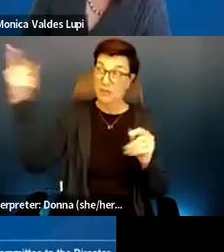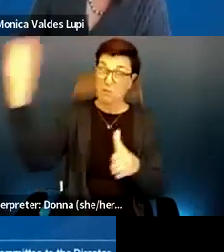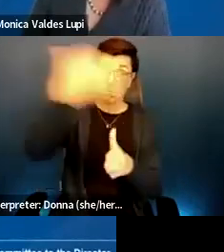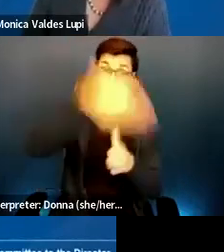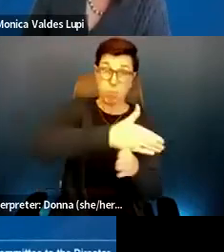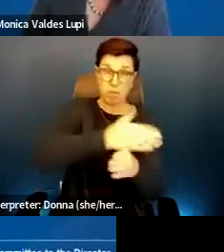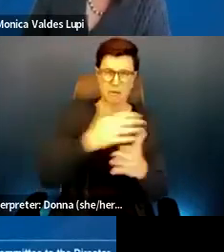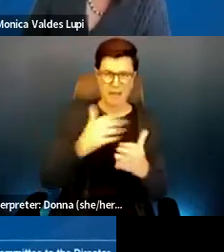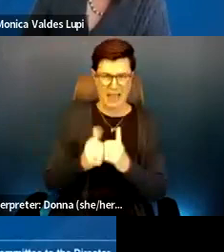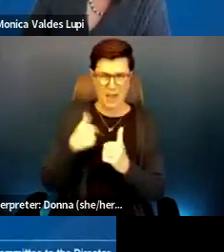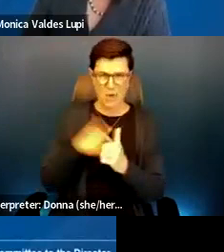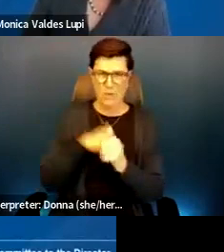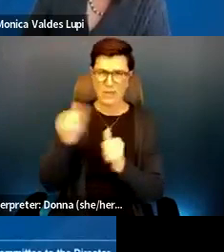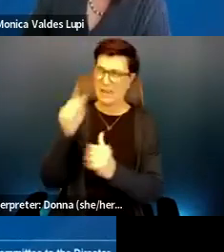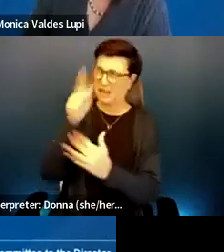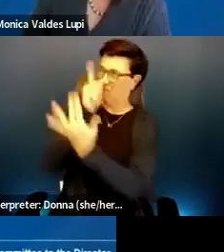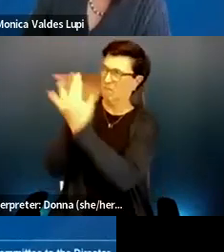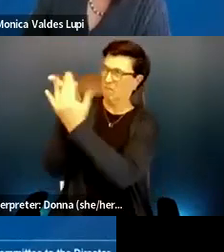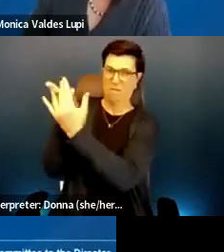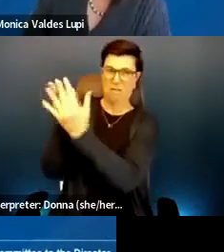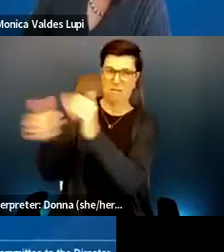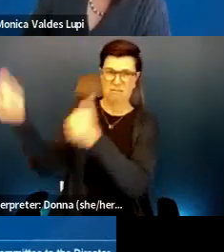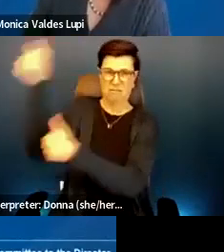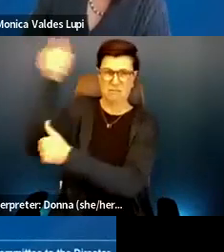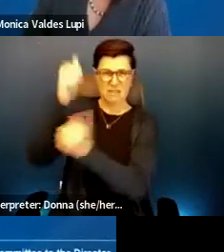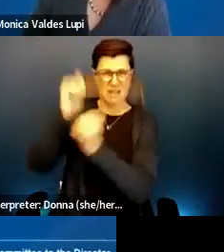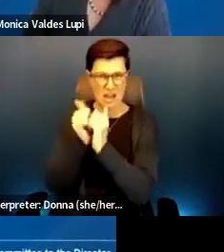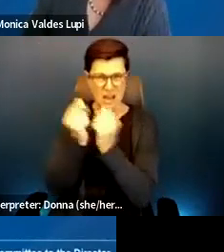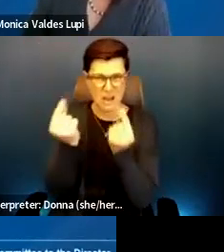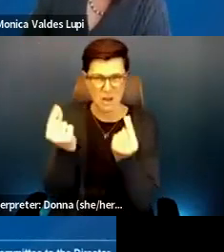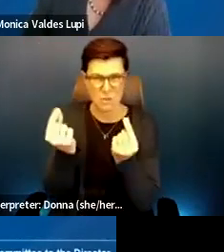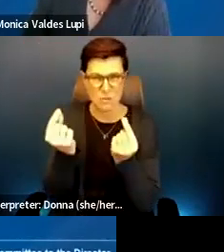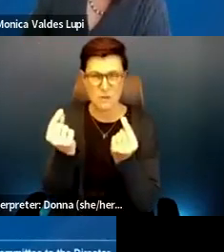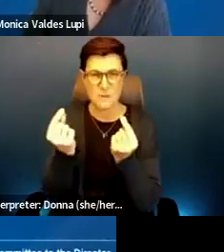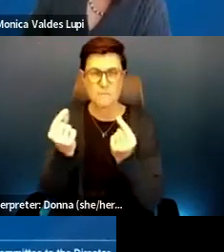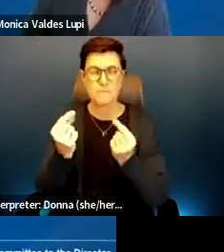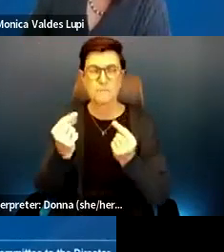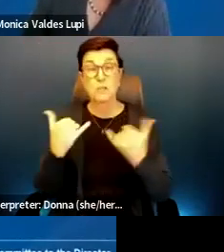So we are doing a lot of work and working